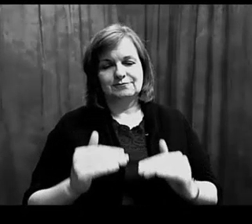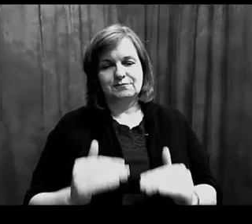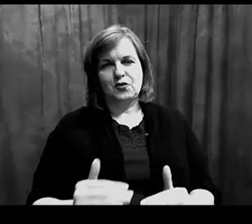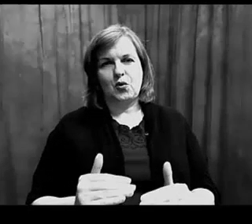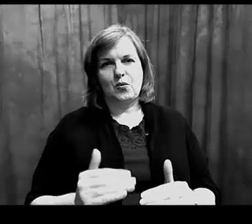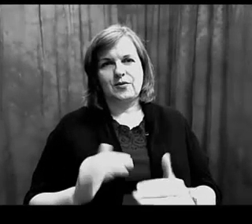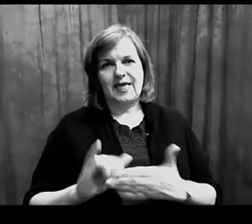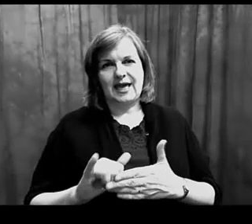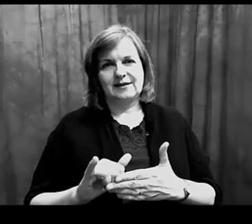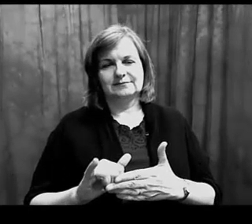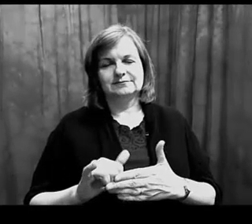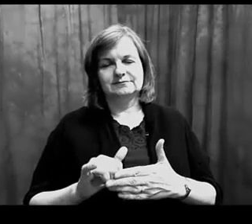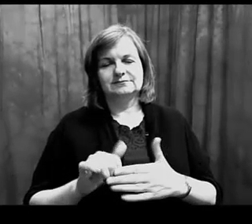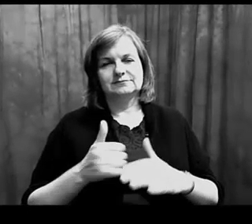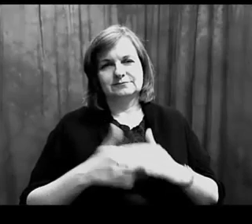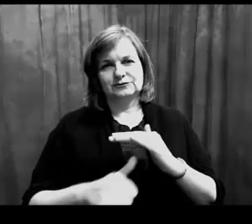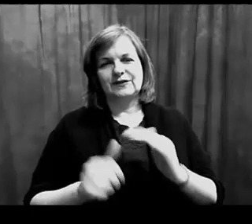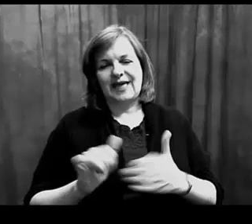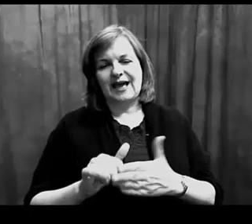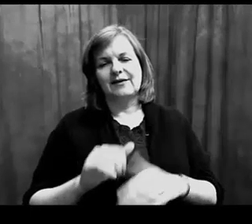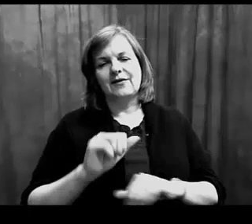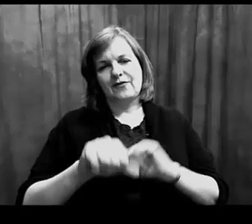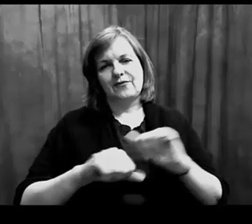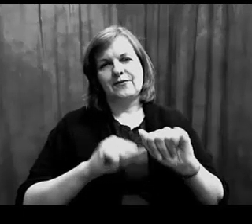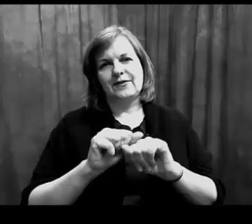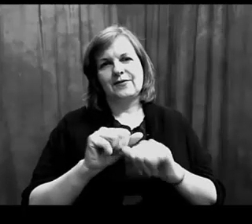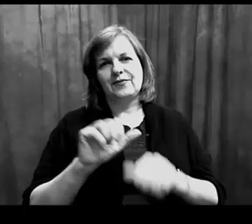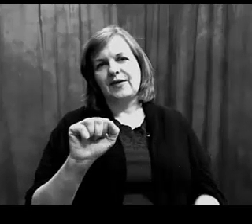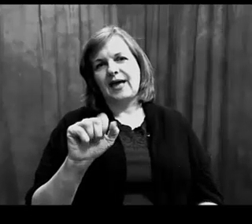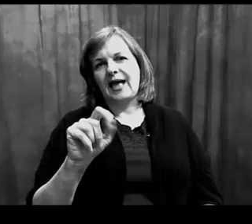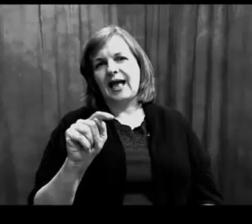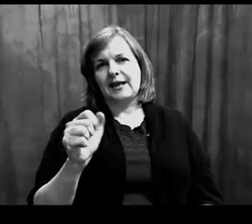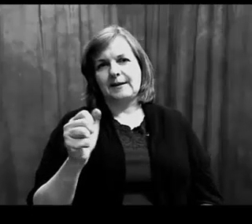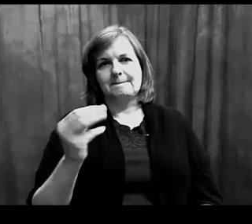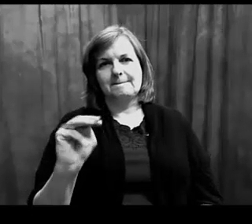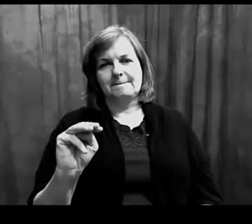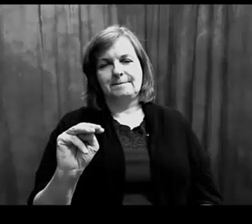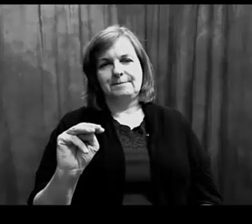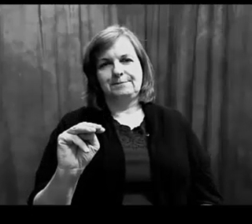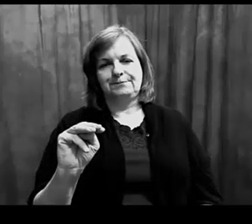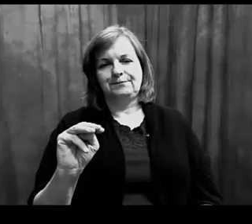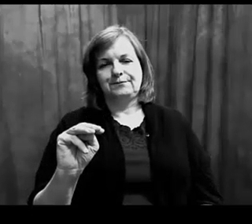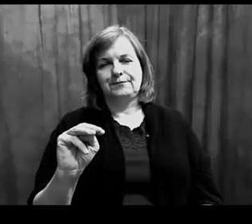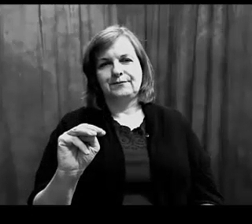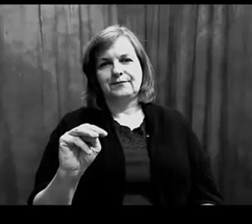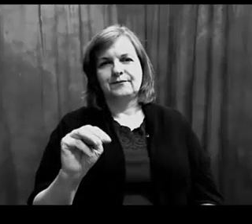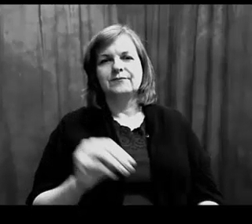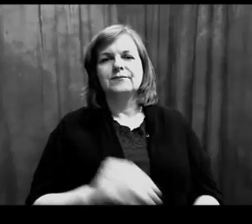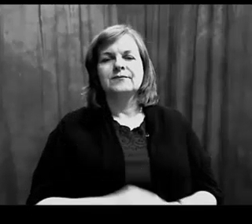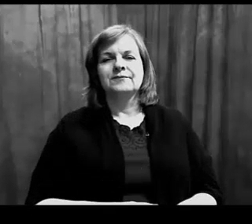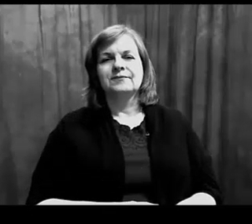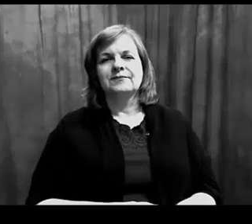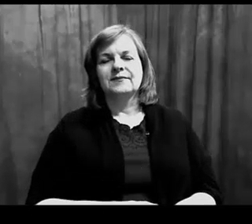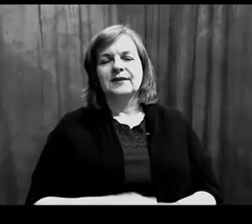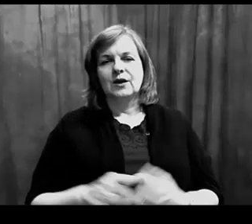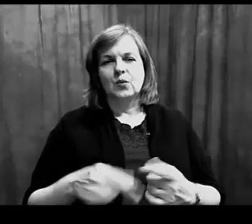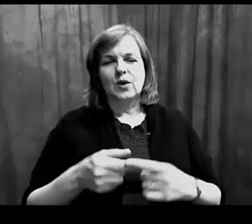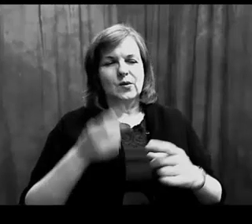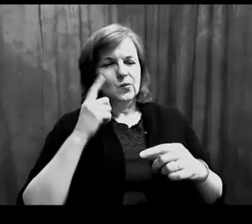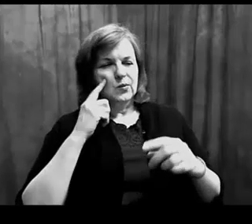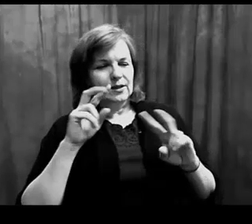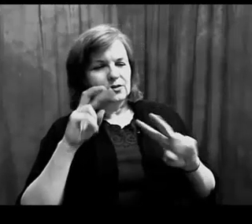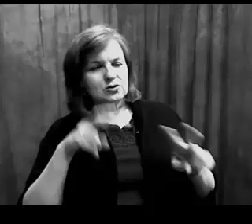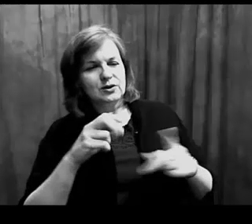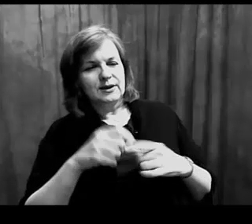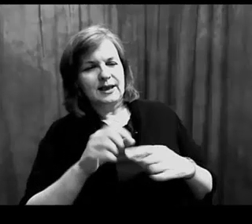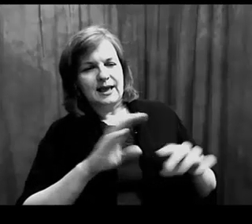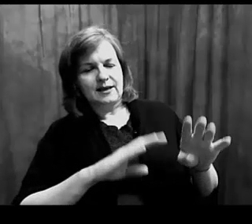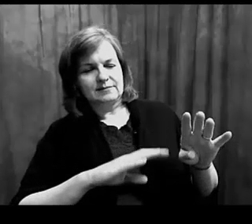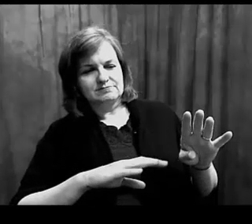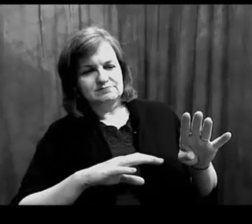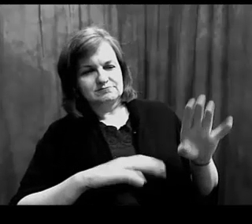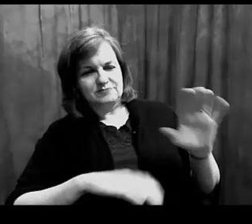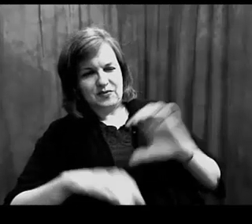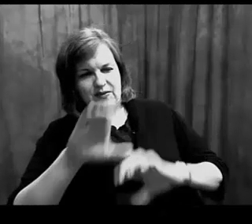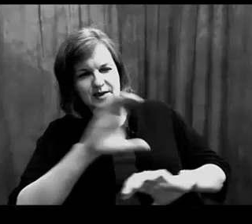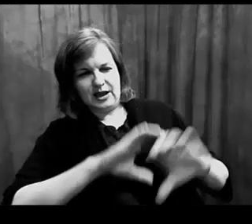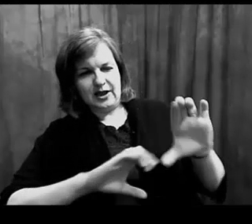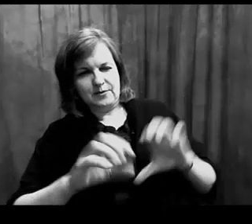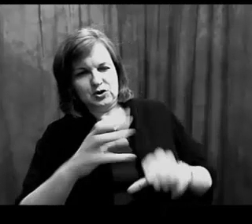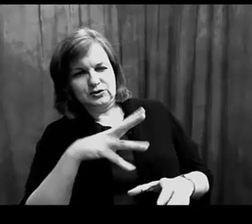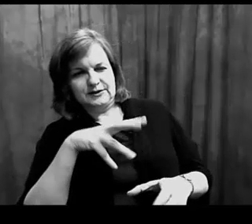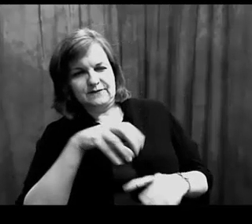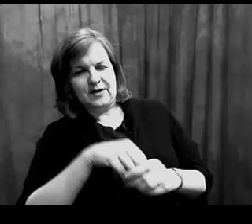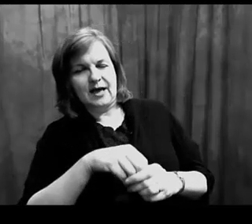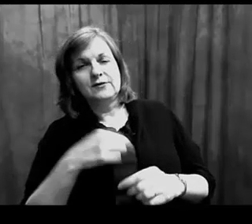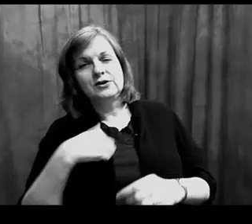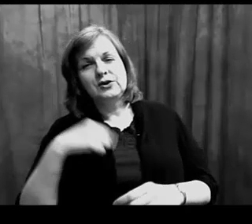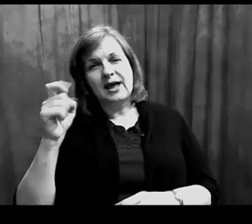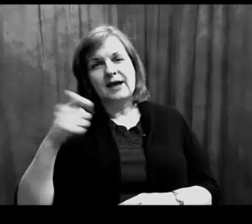but before we can even get to cells we have to back down even farther to the molecule and even to the level of the atom